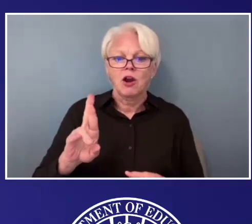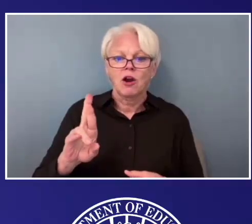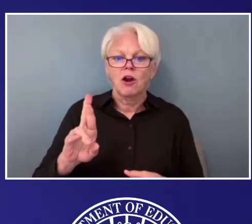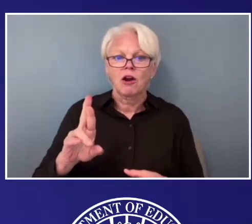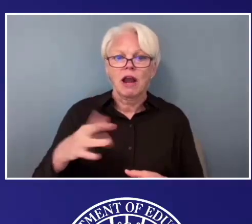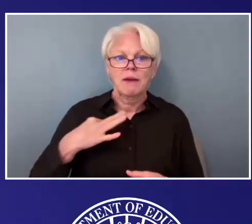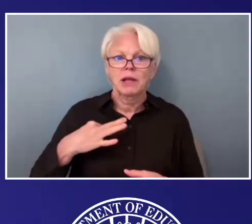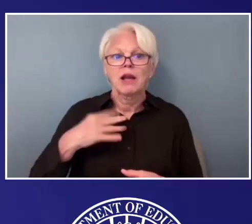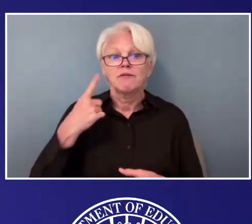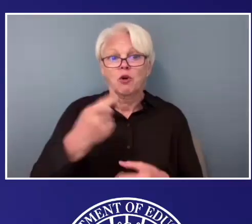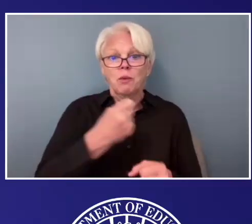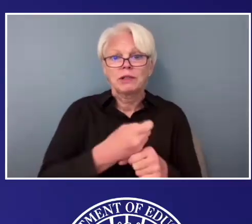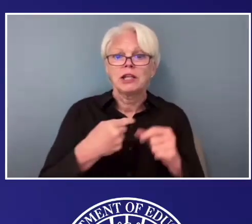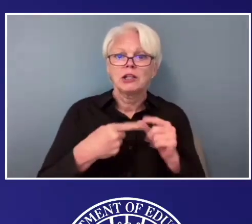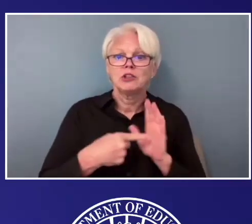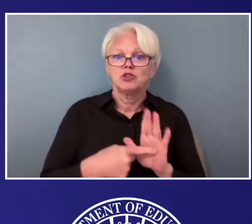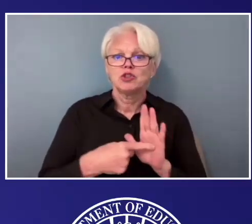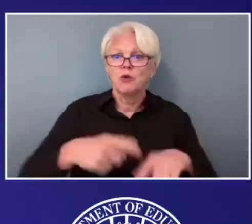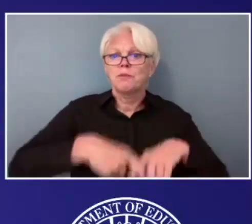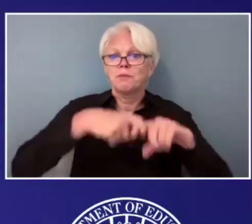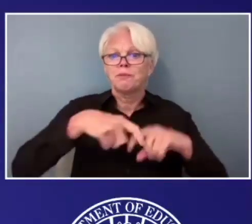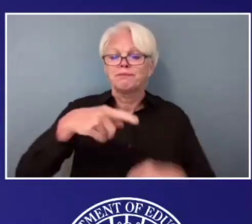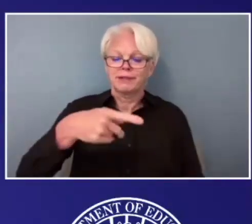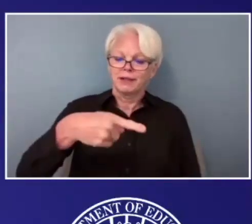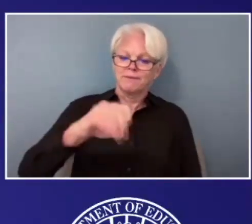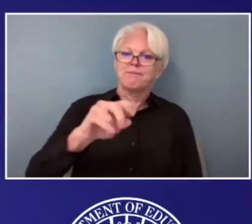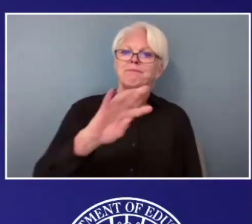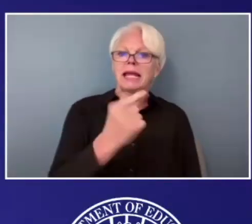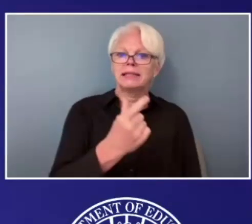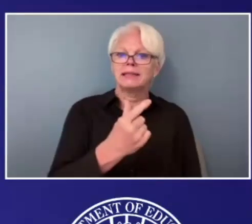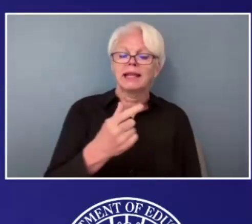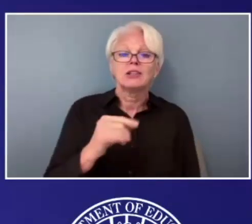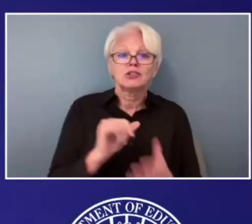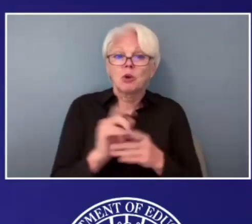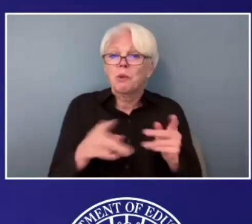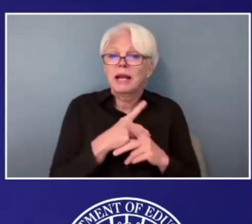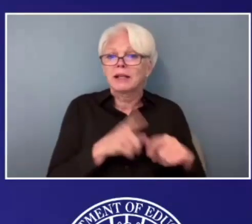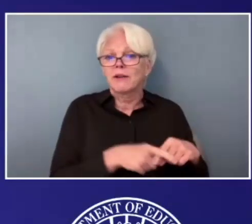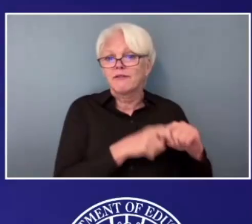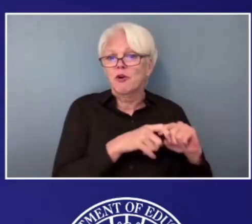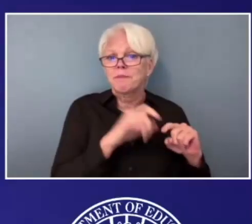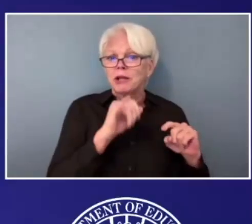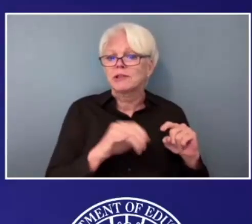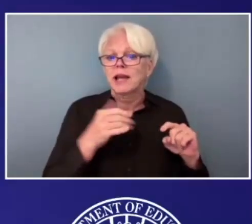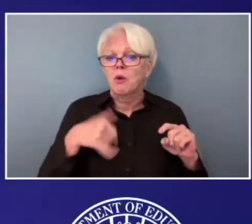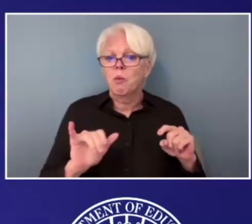pending. What kind of forbearance is this person in while the IDR application is pending, and will it count toward the